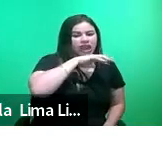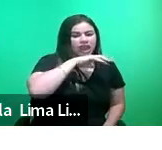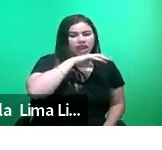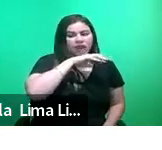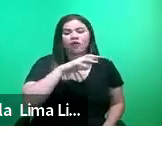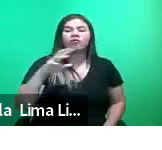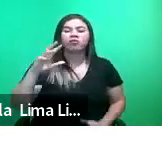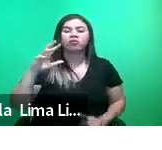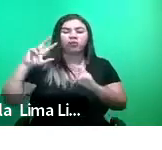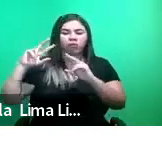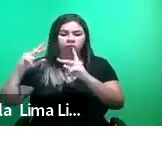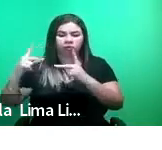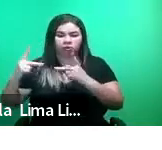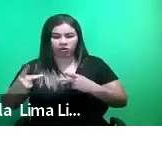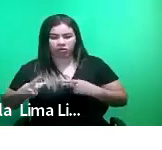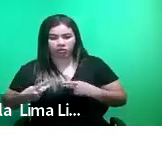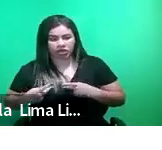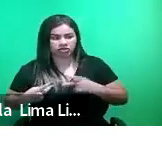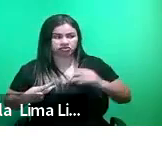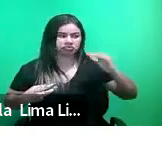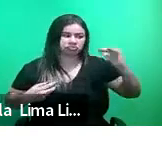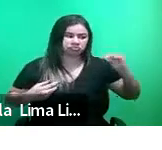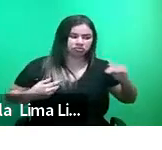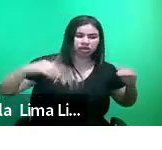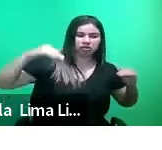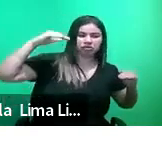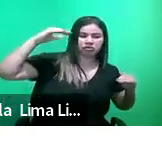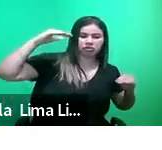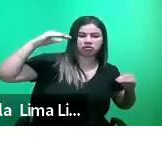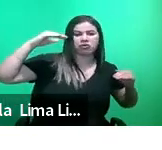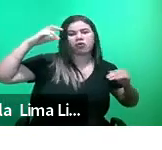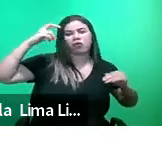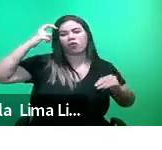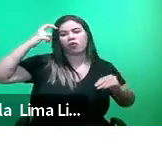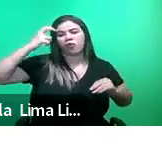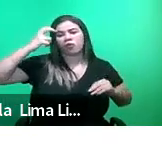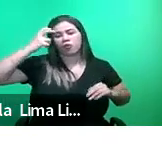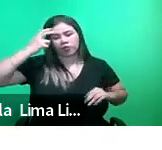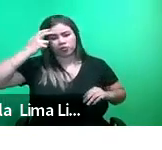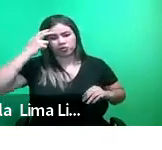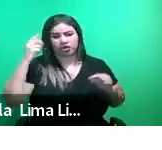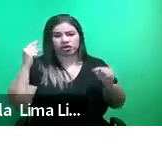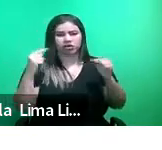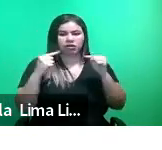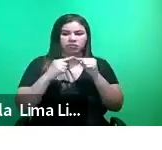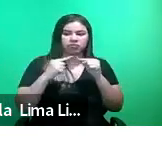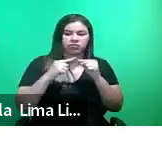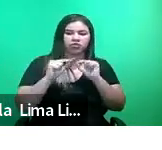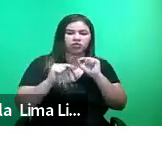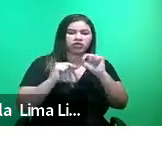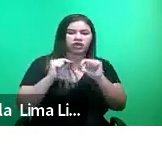viewed, as he puts it, in terms of a of a dialectical of a dialectical leap. The leads leads to leads to a qualitative change.